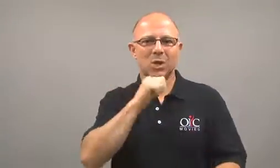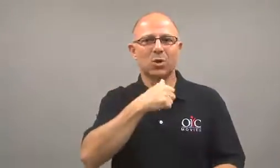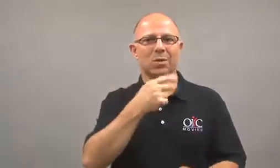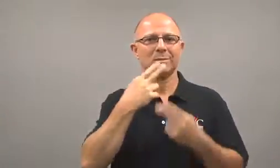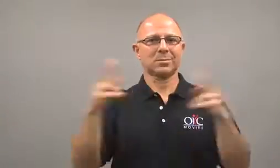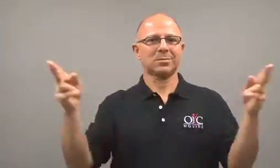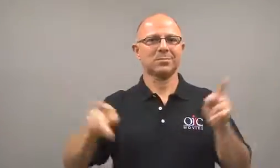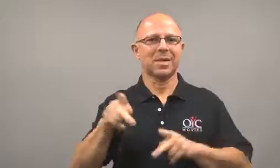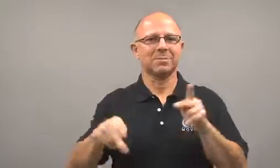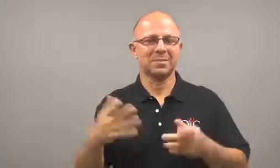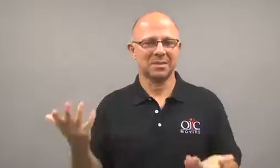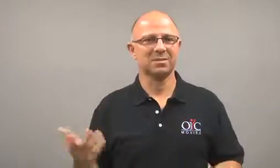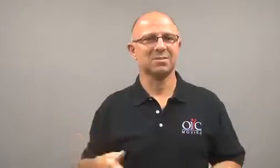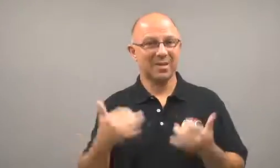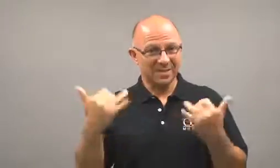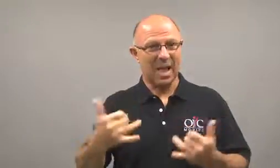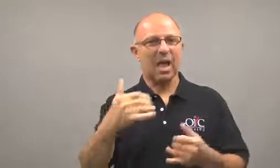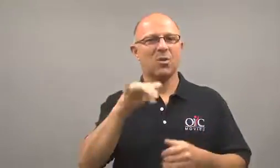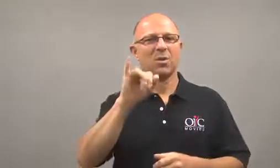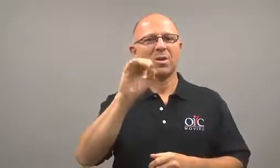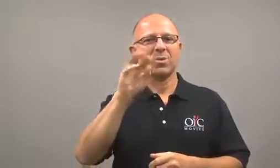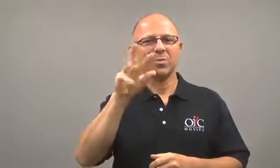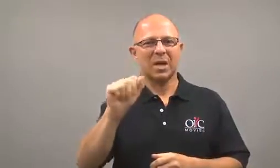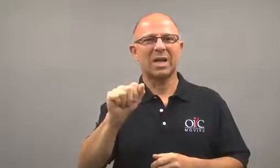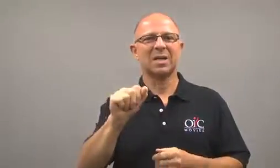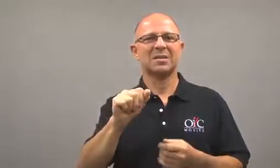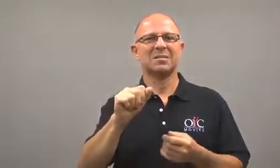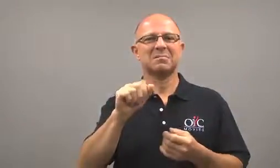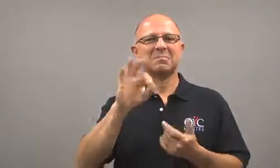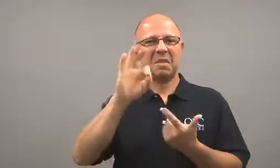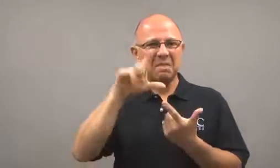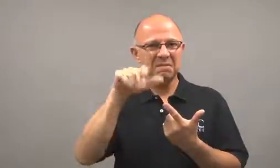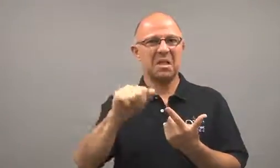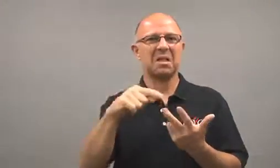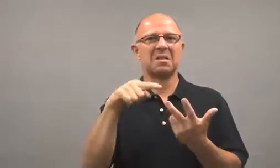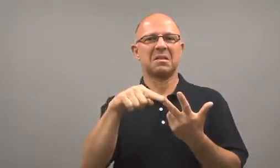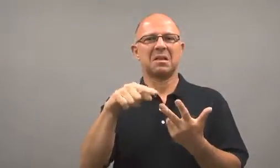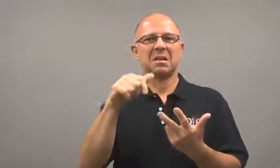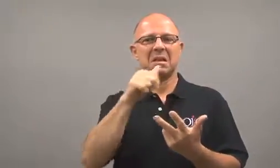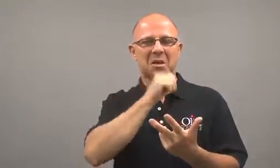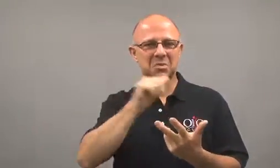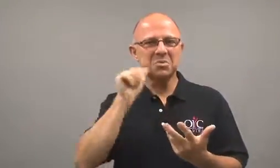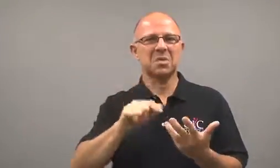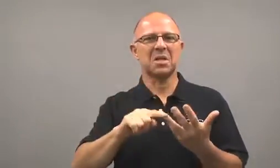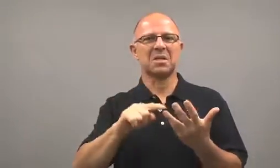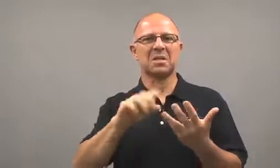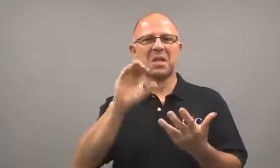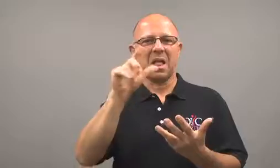and injure innocent people.